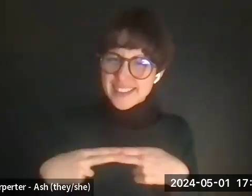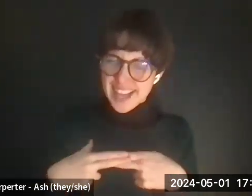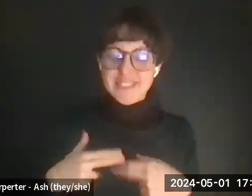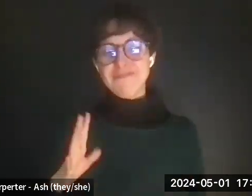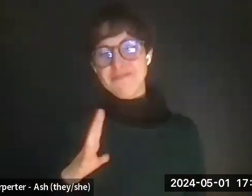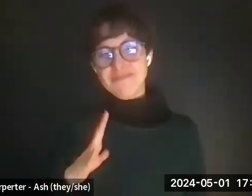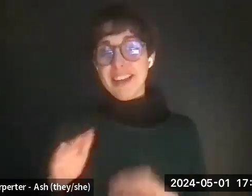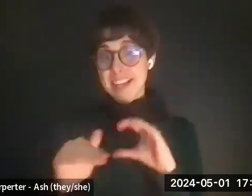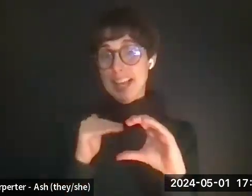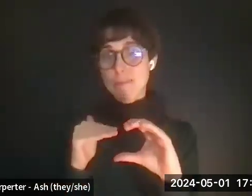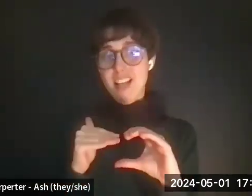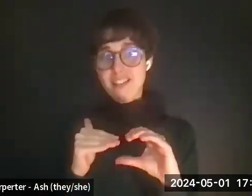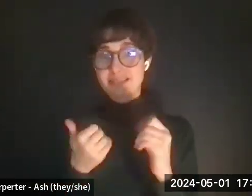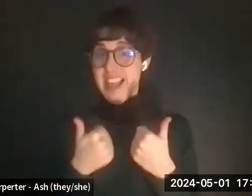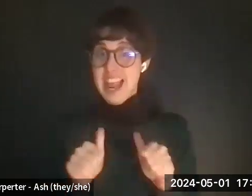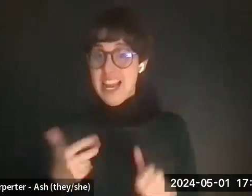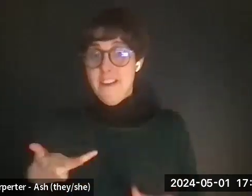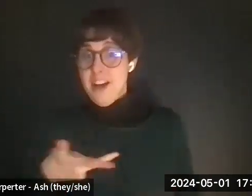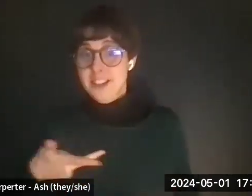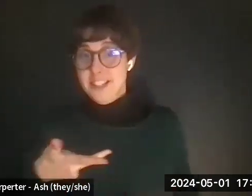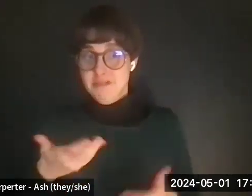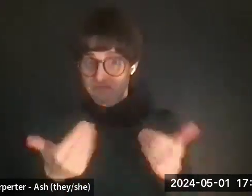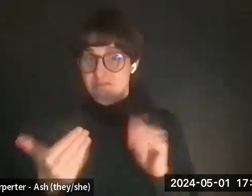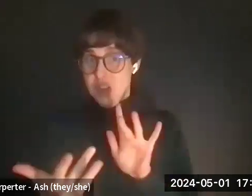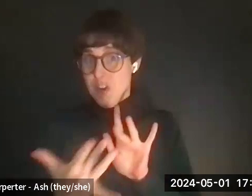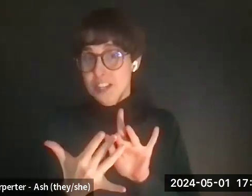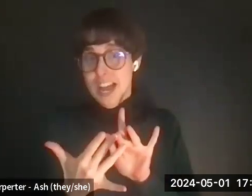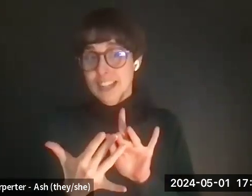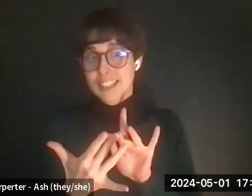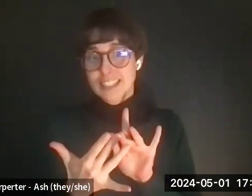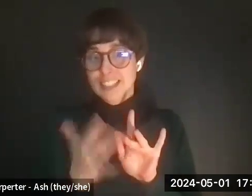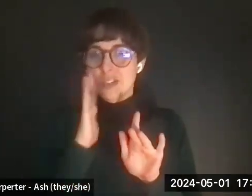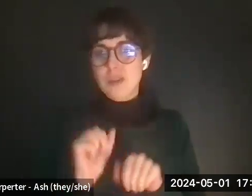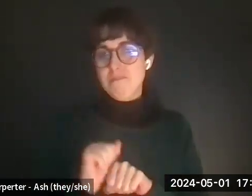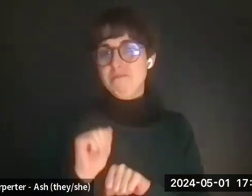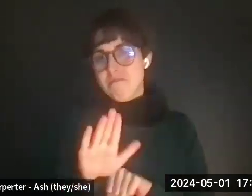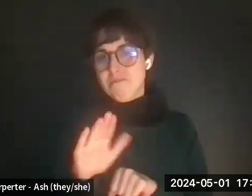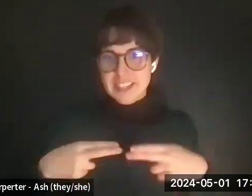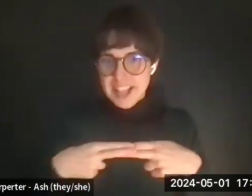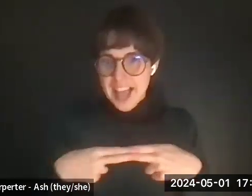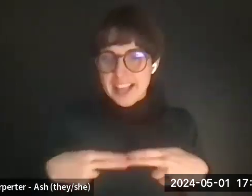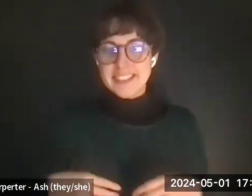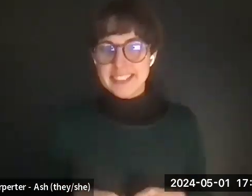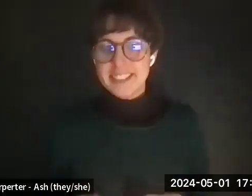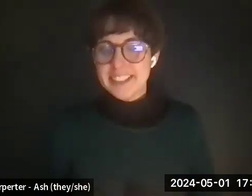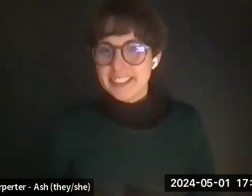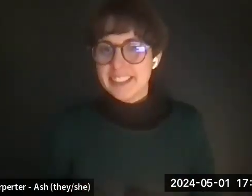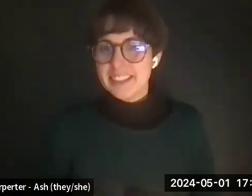We'll also get them posted on our website and you can reach out to any of us for the, if you have questions, comments,